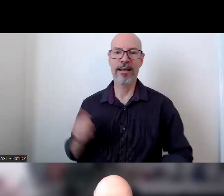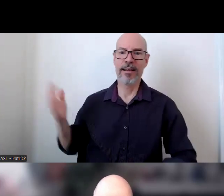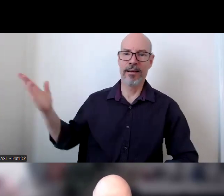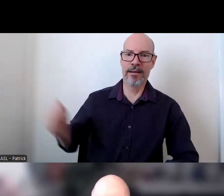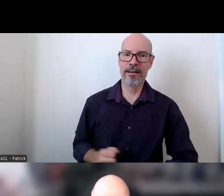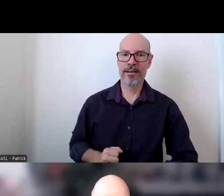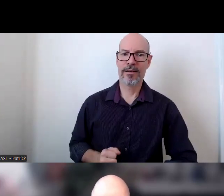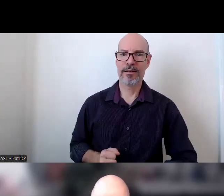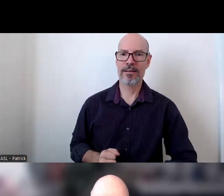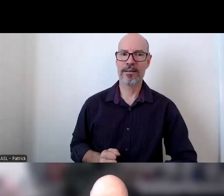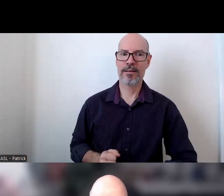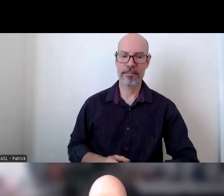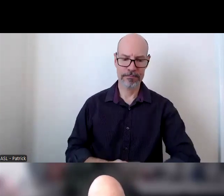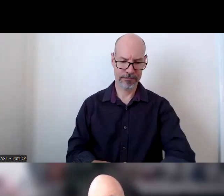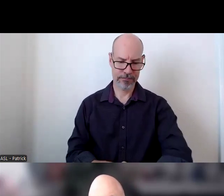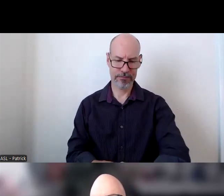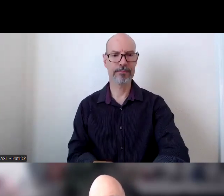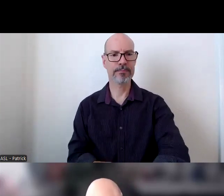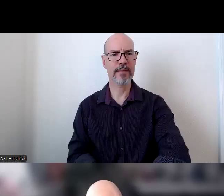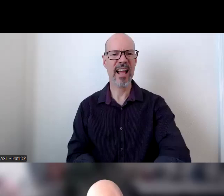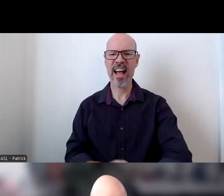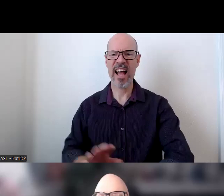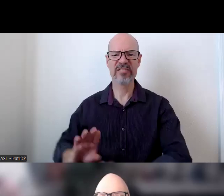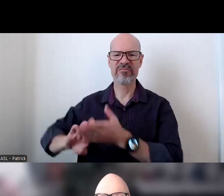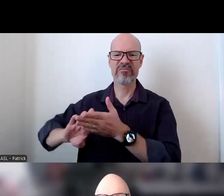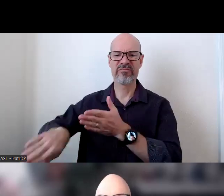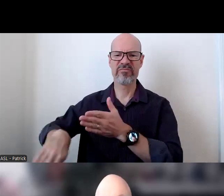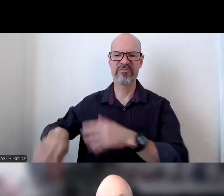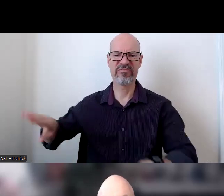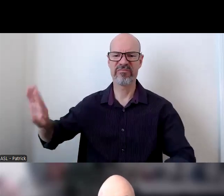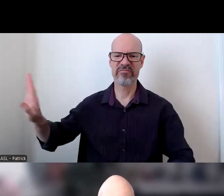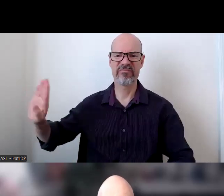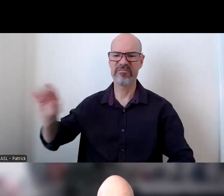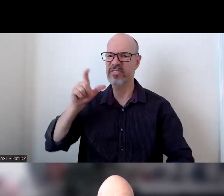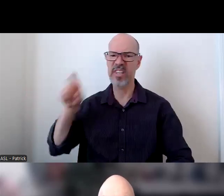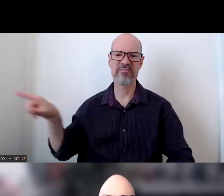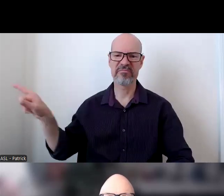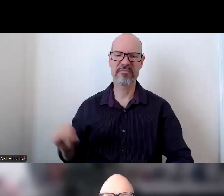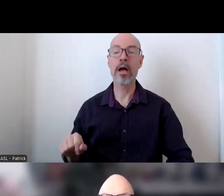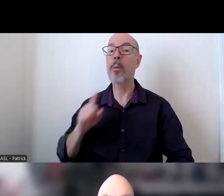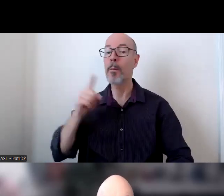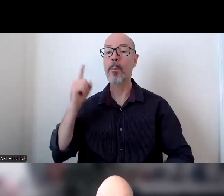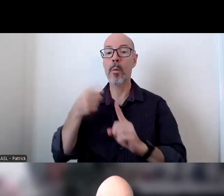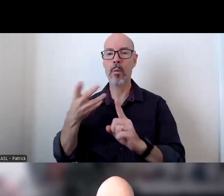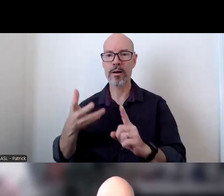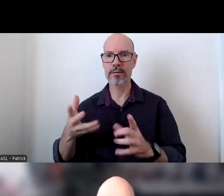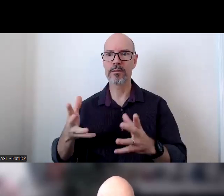Yeah, and so I think we can pretty much skip that. But the important thing to